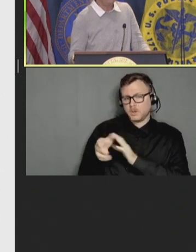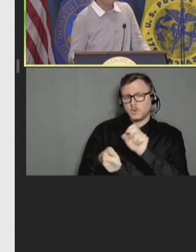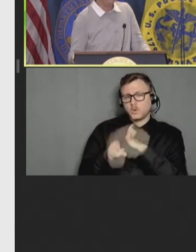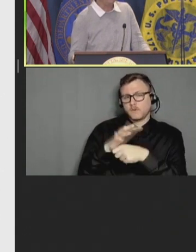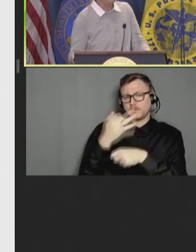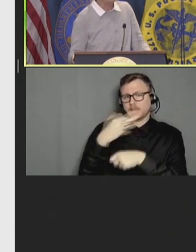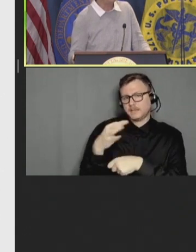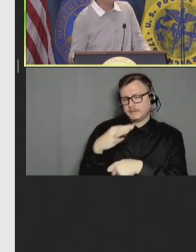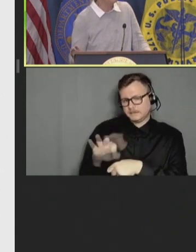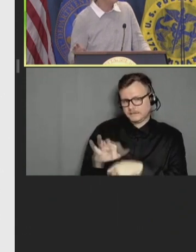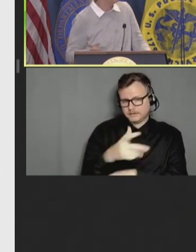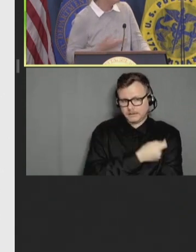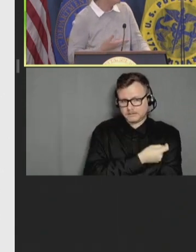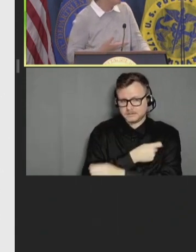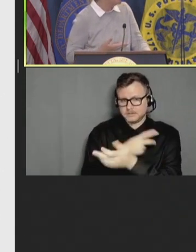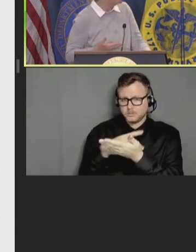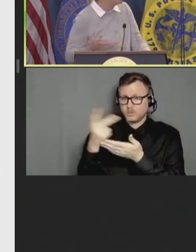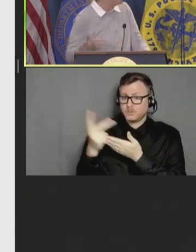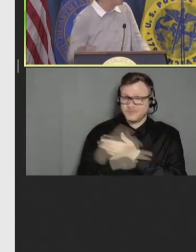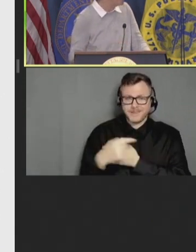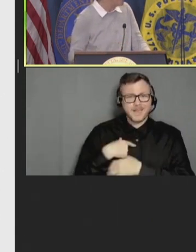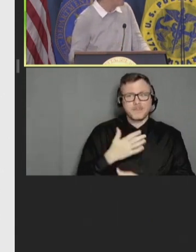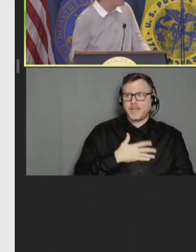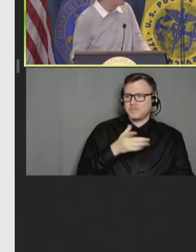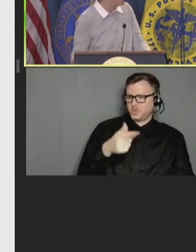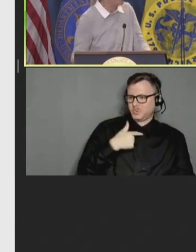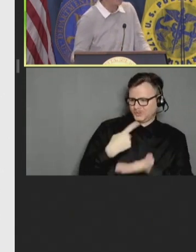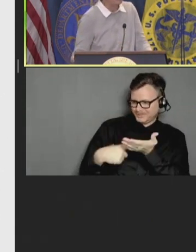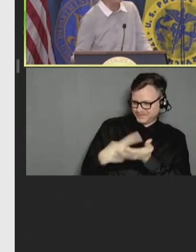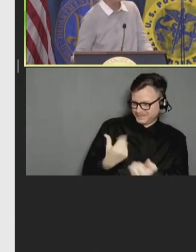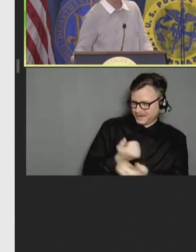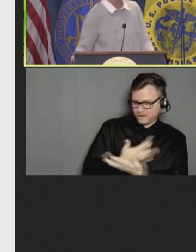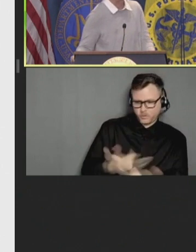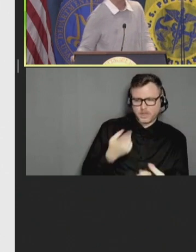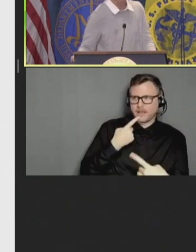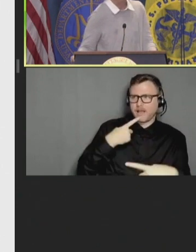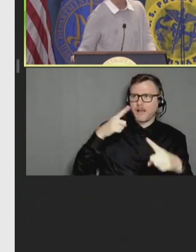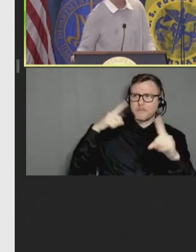program. And I'm so happy that you talked about everything that we accomplished. It was very,